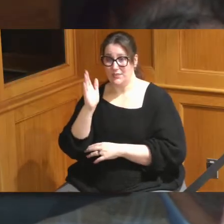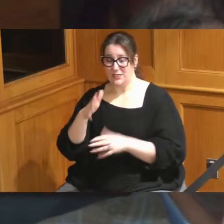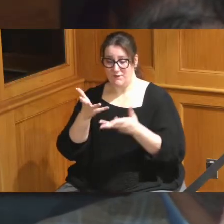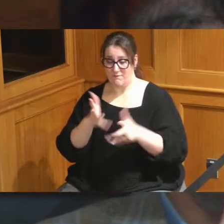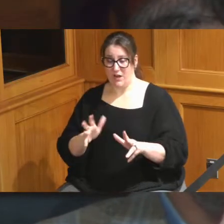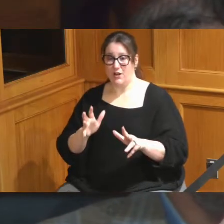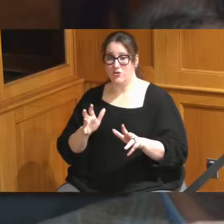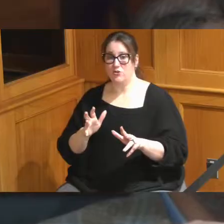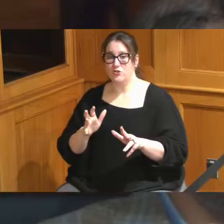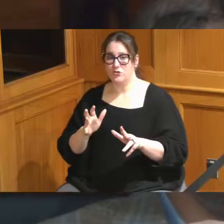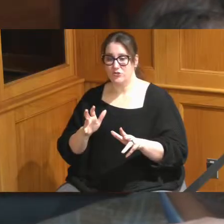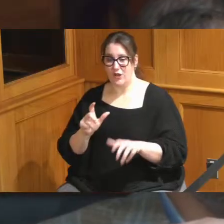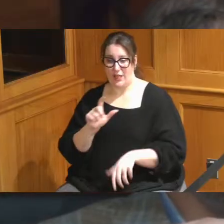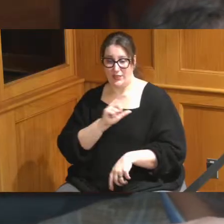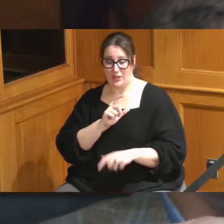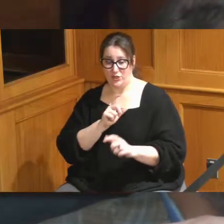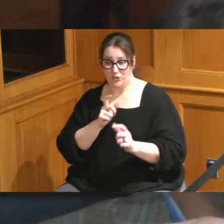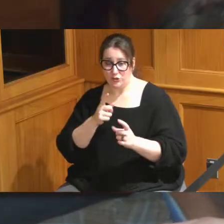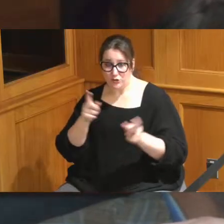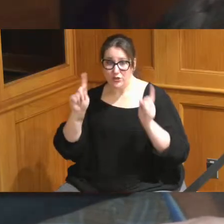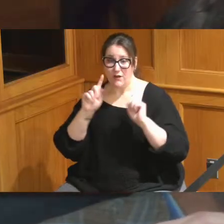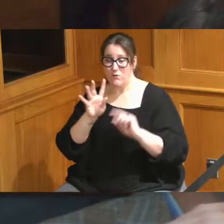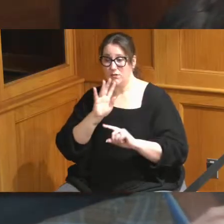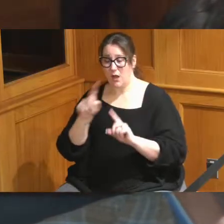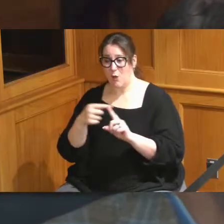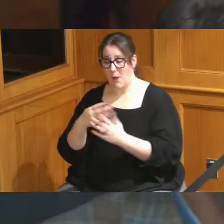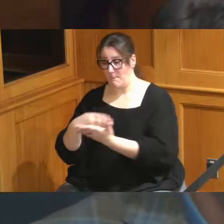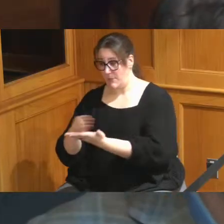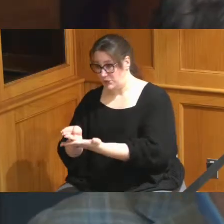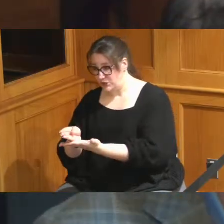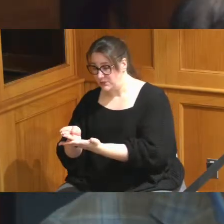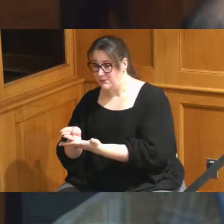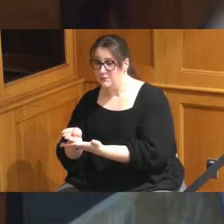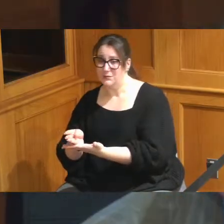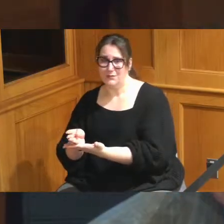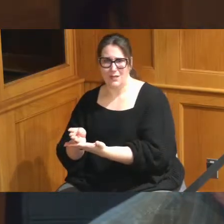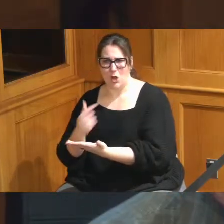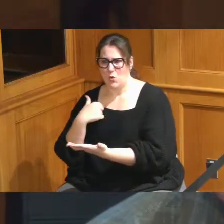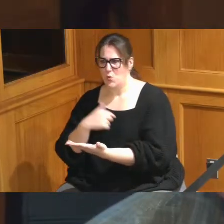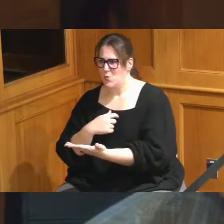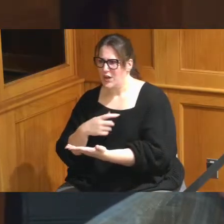we will hear from the Sheriff who will talk about her budget. And we're tight on the budget, but we